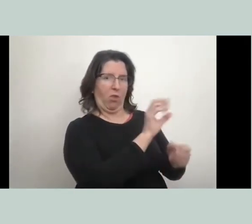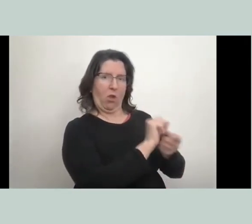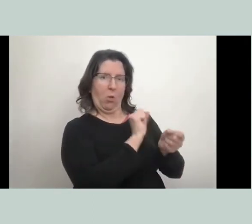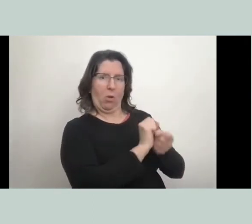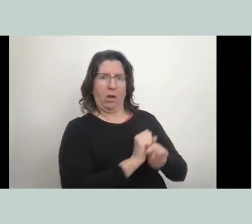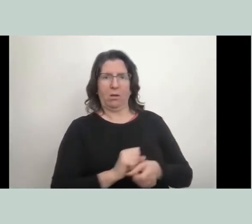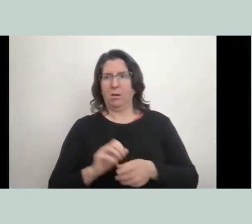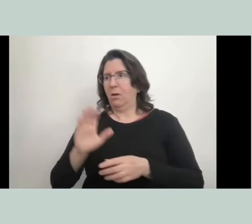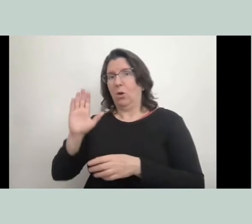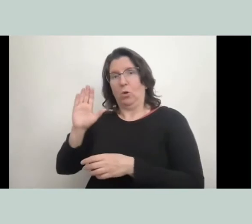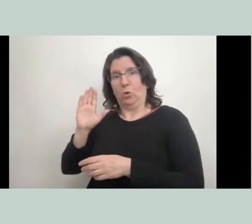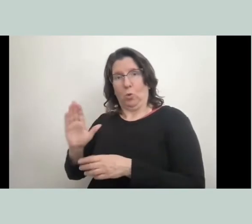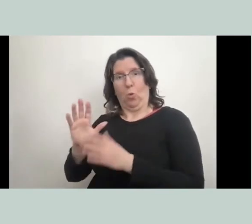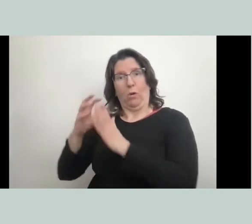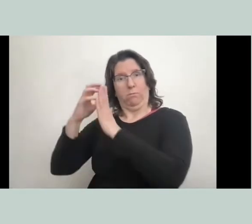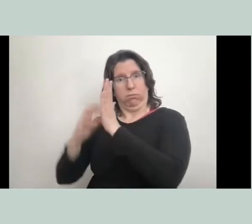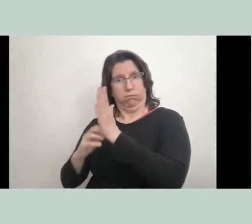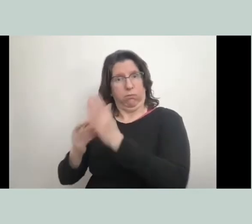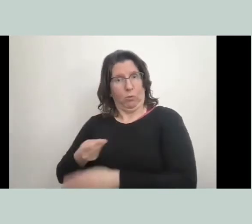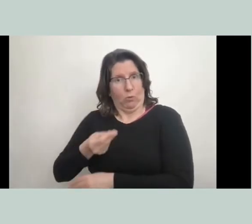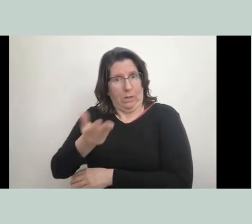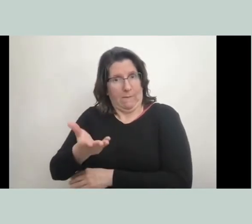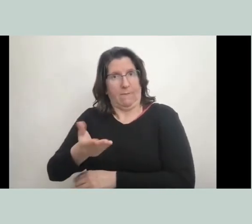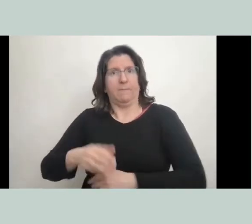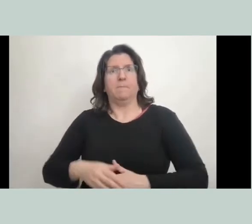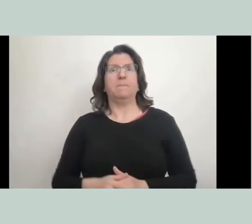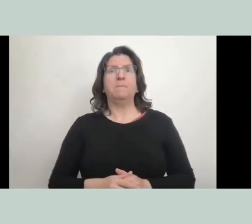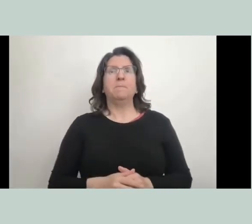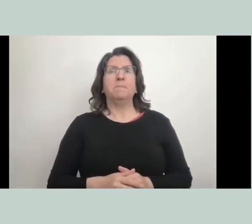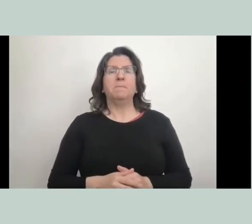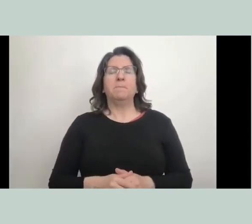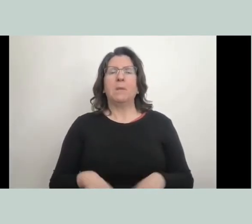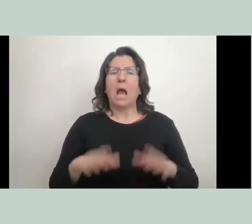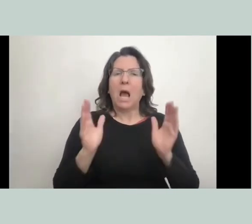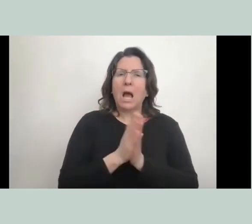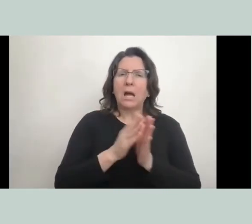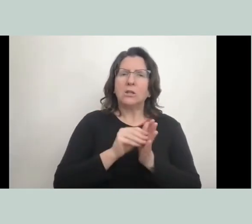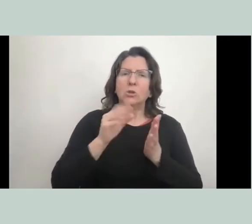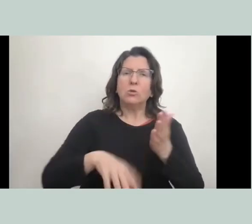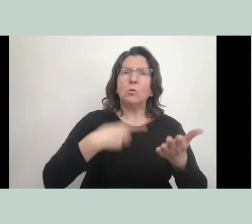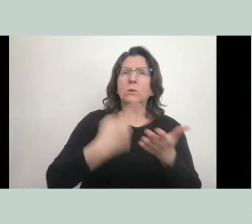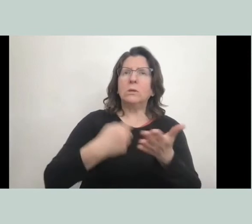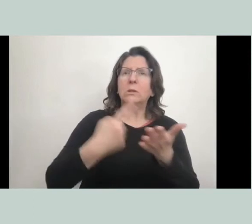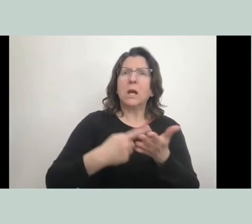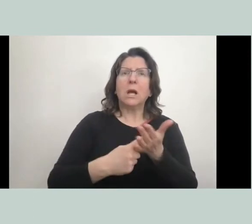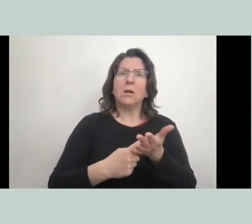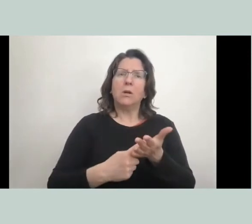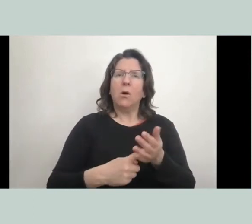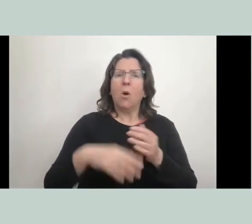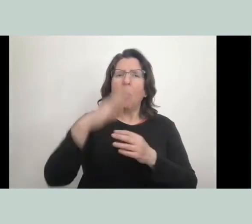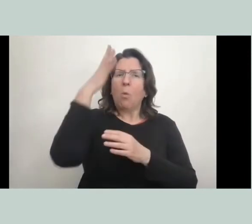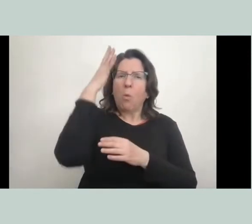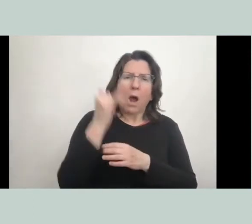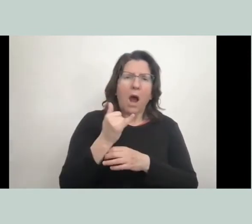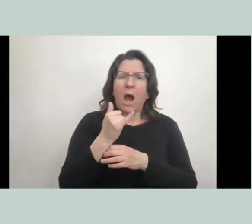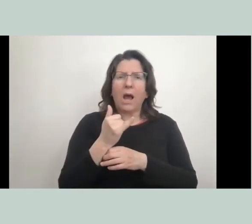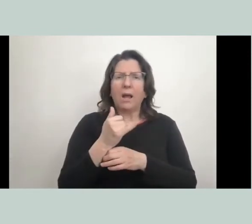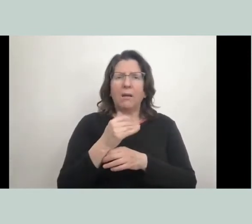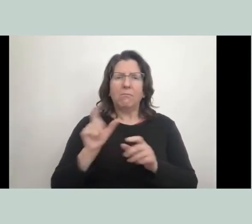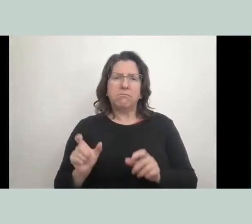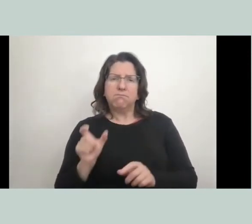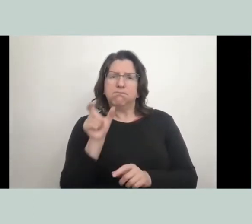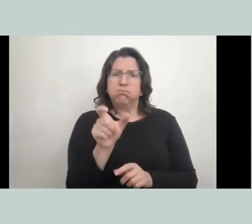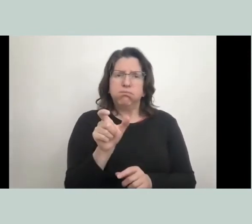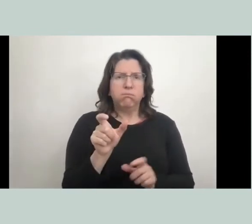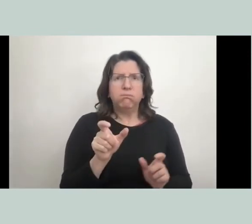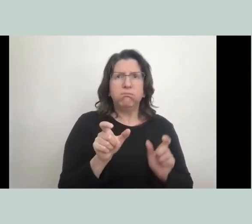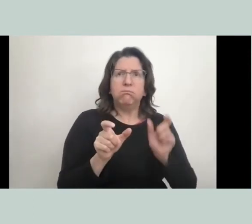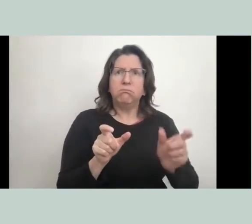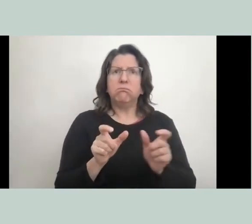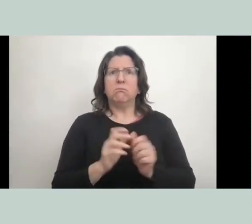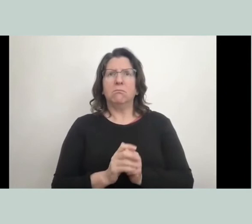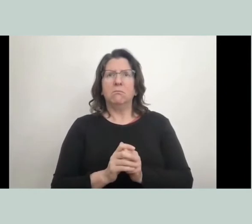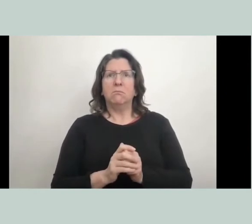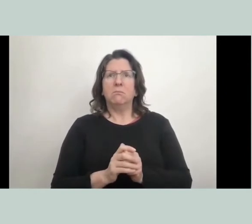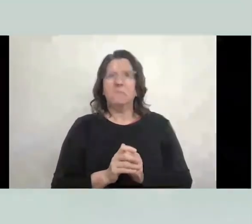Have a discussion with the students about their reasons for the choices they made. Have them discuss their thinking.